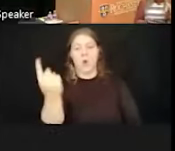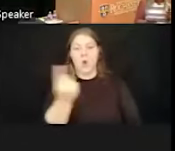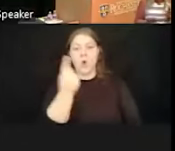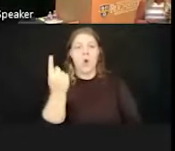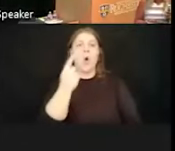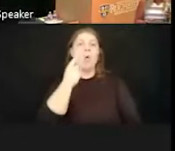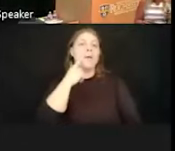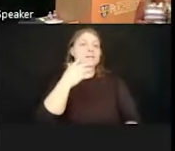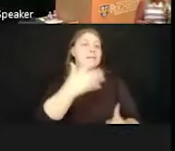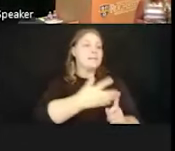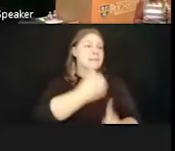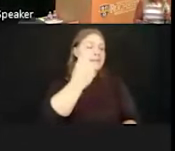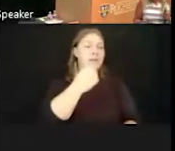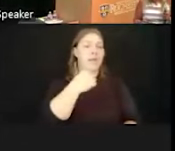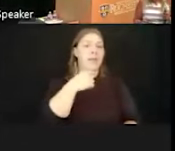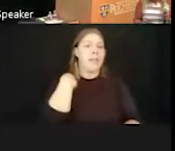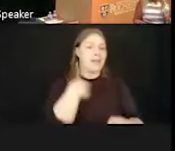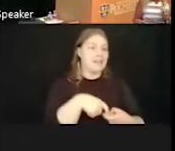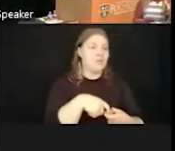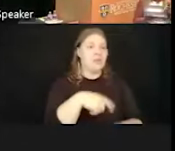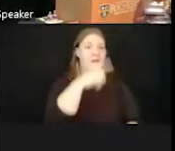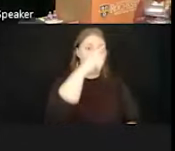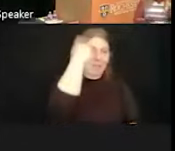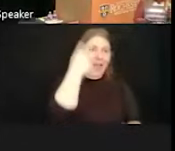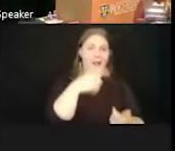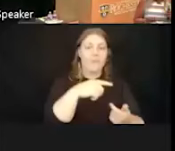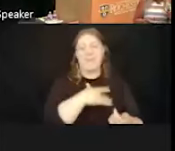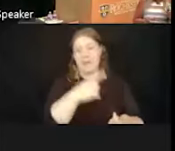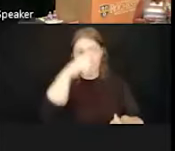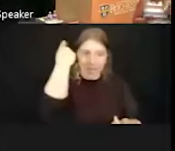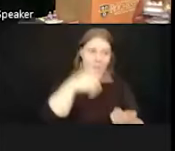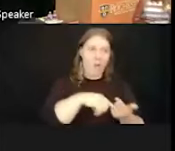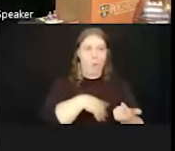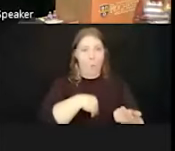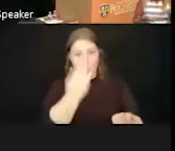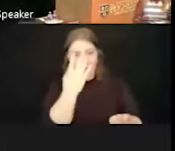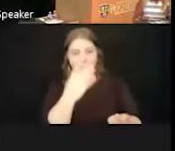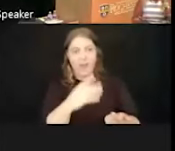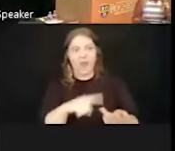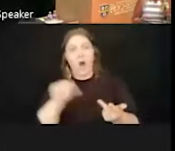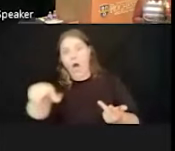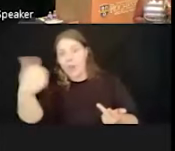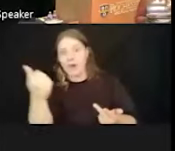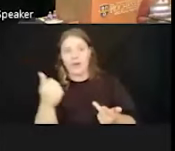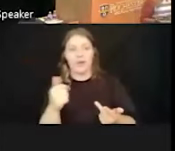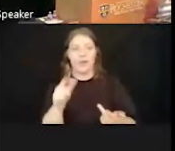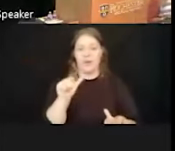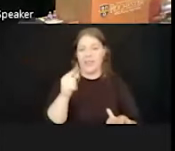look at black and white and others and we don't really know where Latinos are uh any of us and I